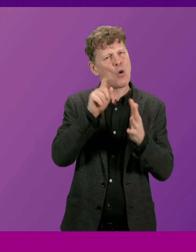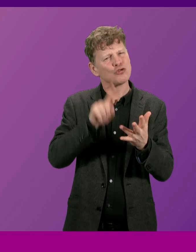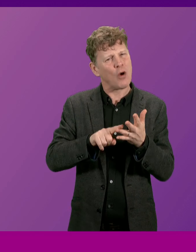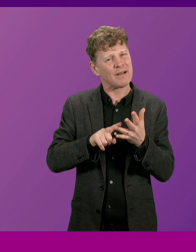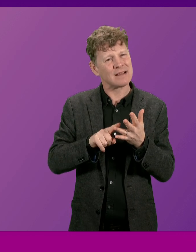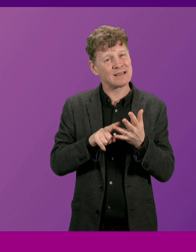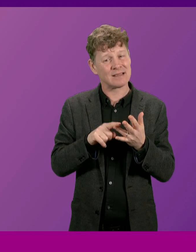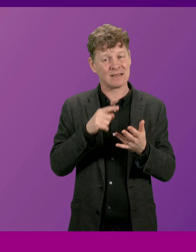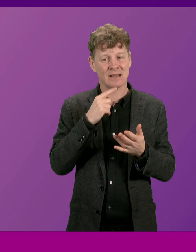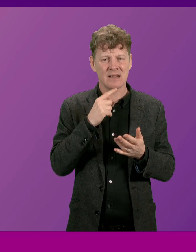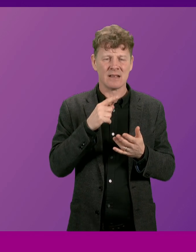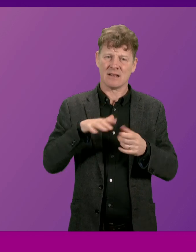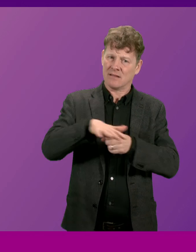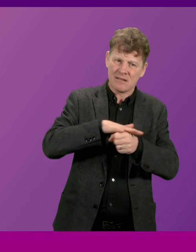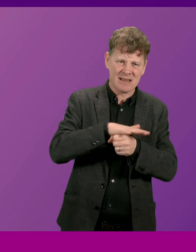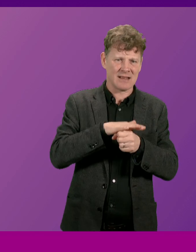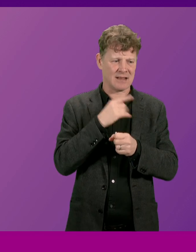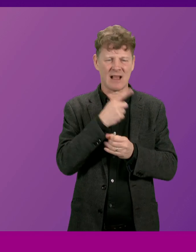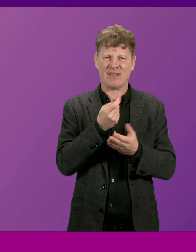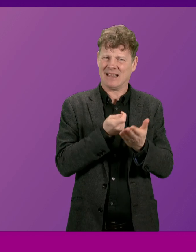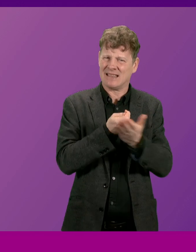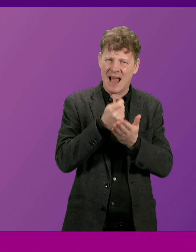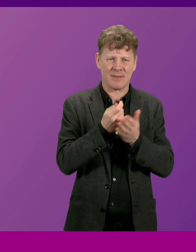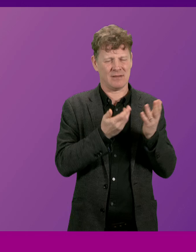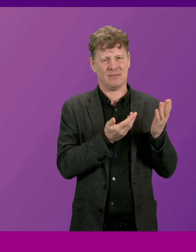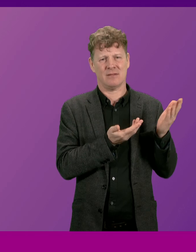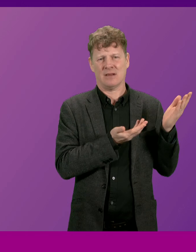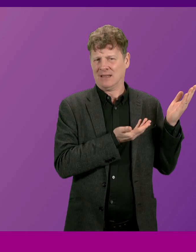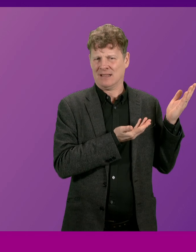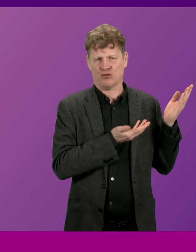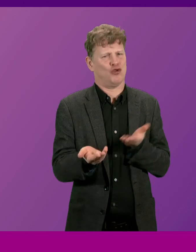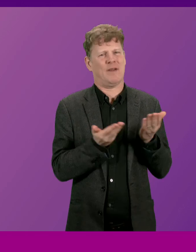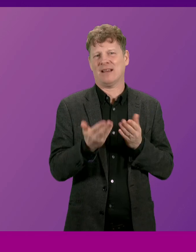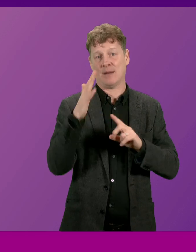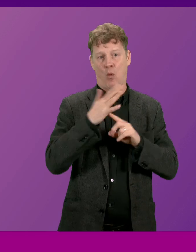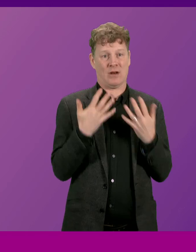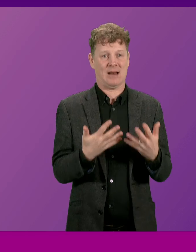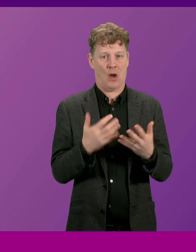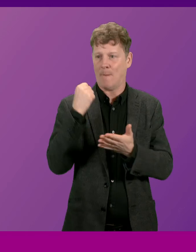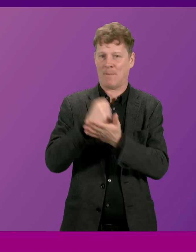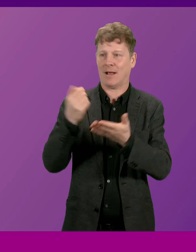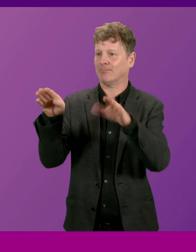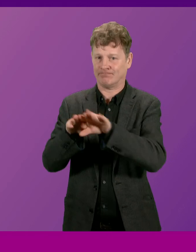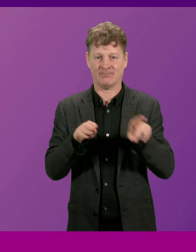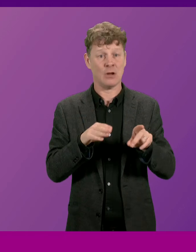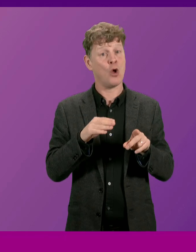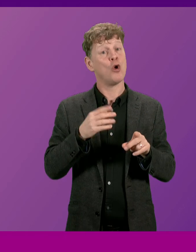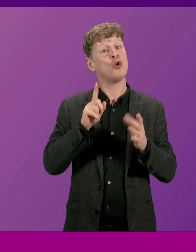in the local shopping centre and provides a vital service to hundreds of customers every week. A strategy that has been agreed by the United Kingdom Labour Government and